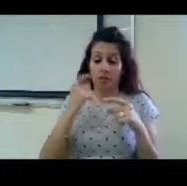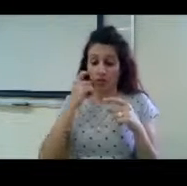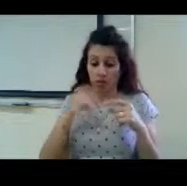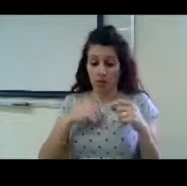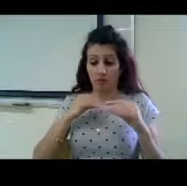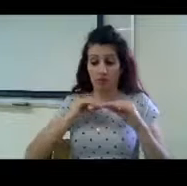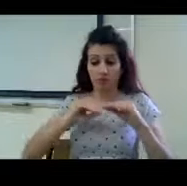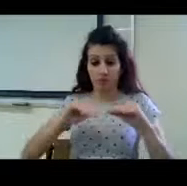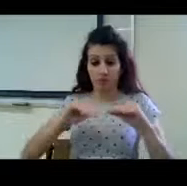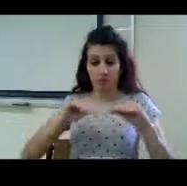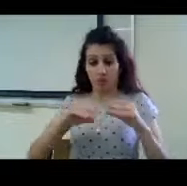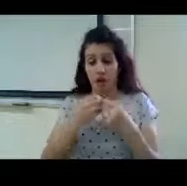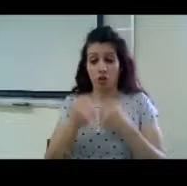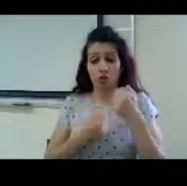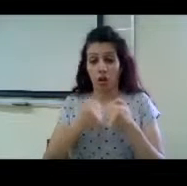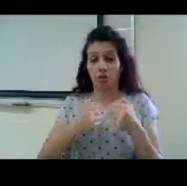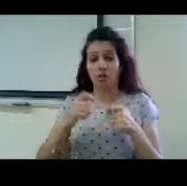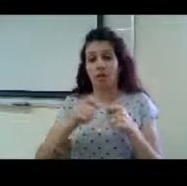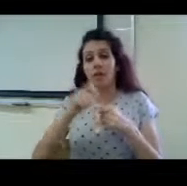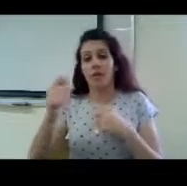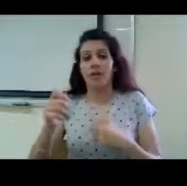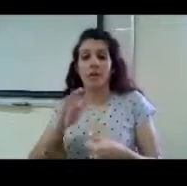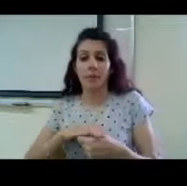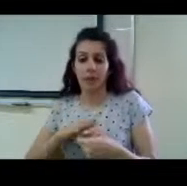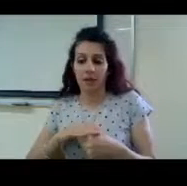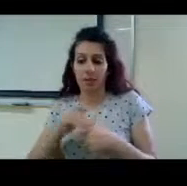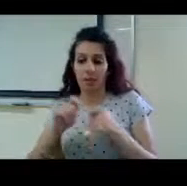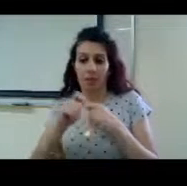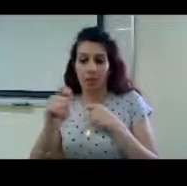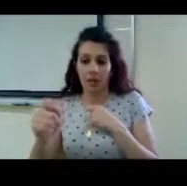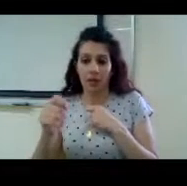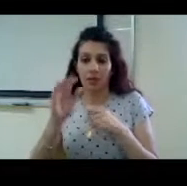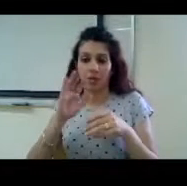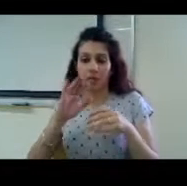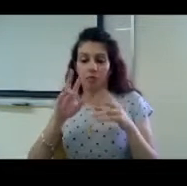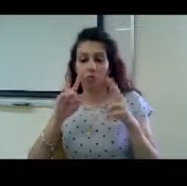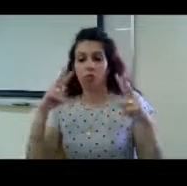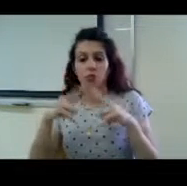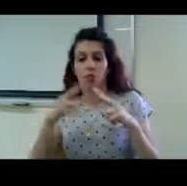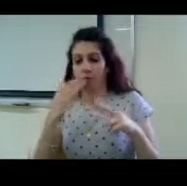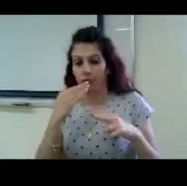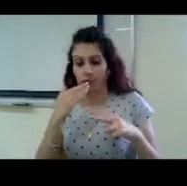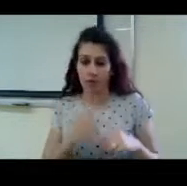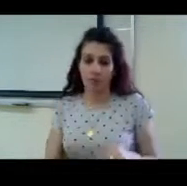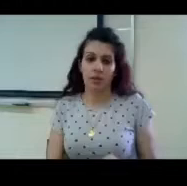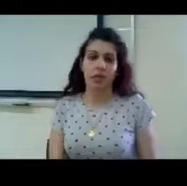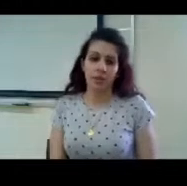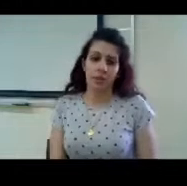certain countries are now closing down certain areas where where the virus